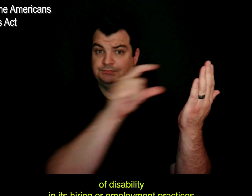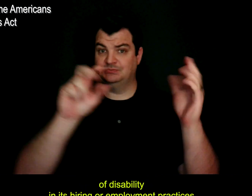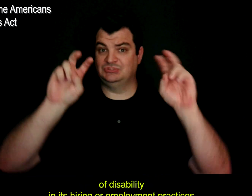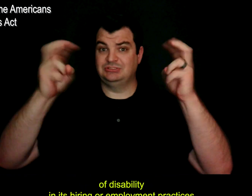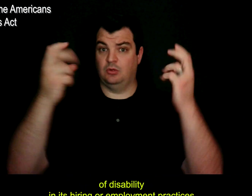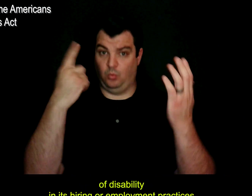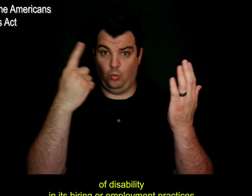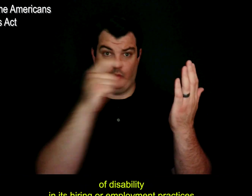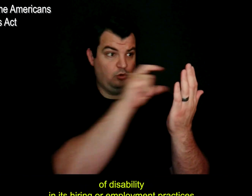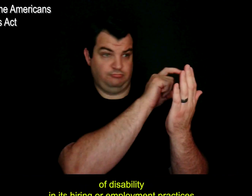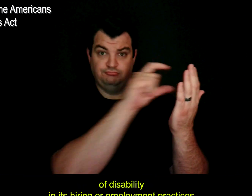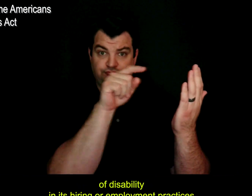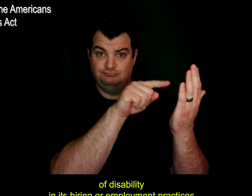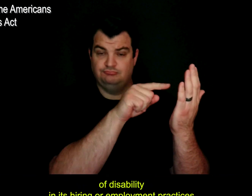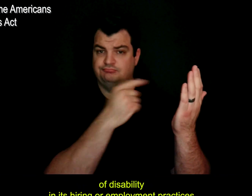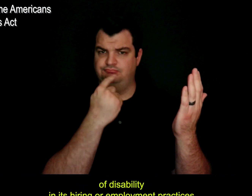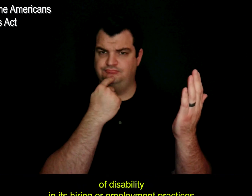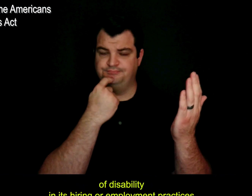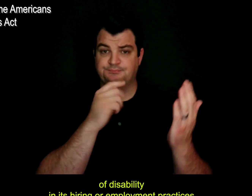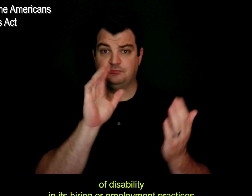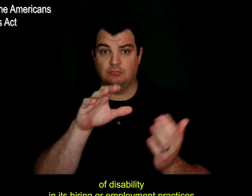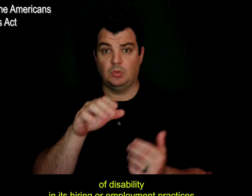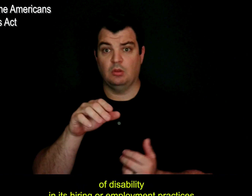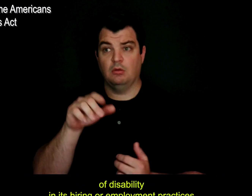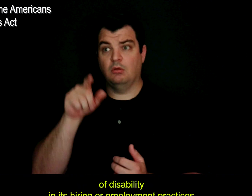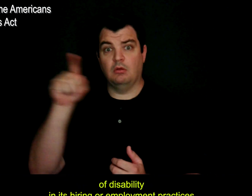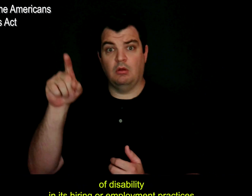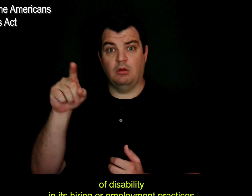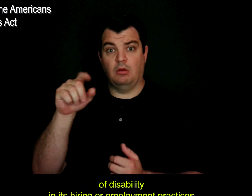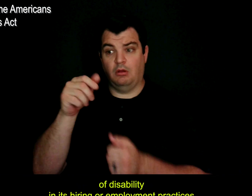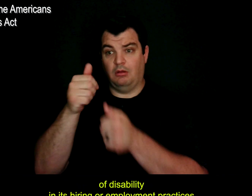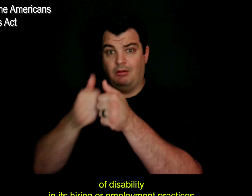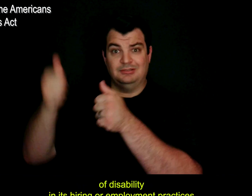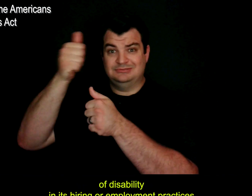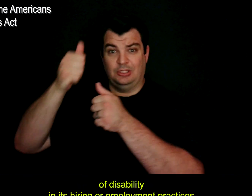of disability in its hiring or employment practices